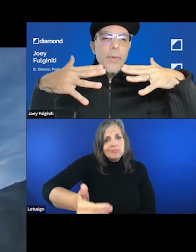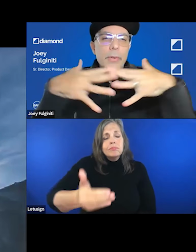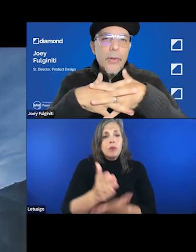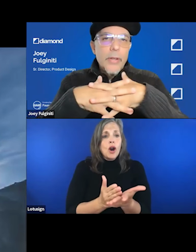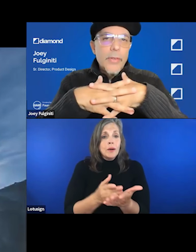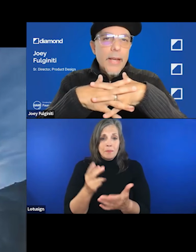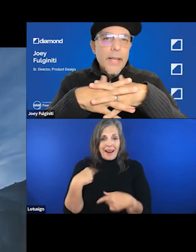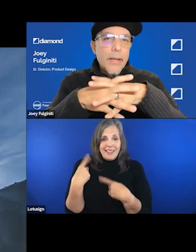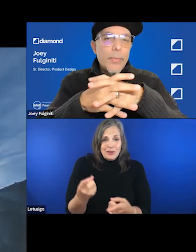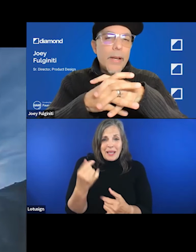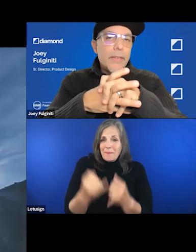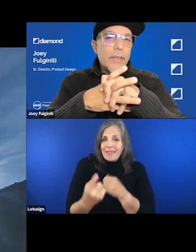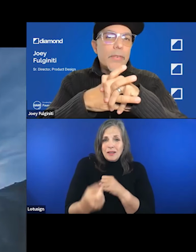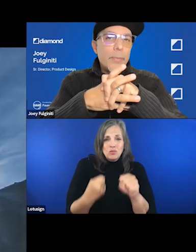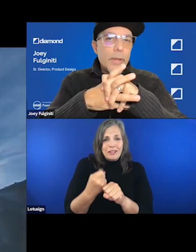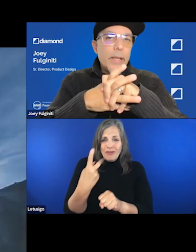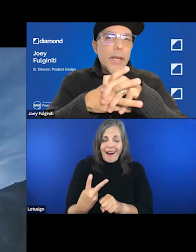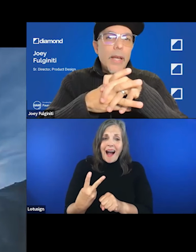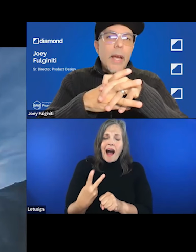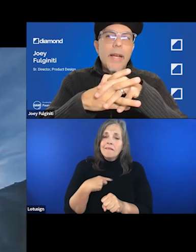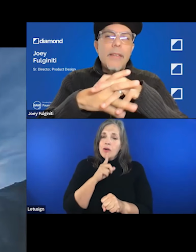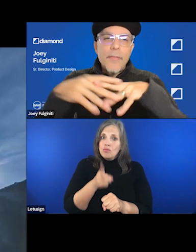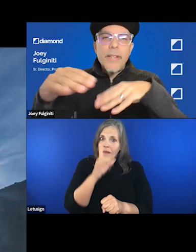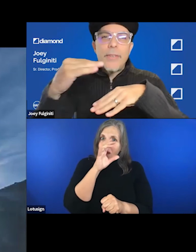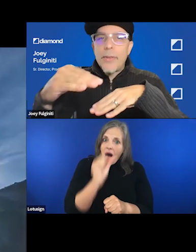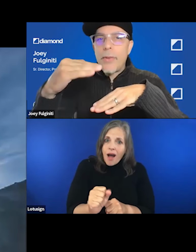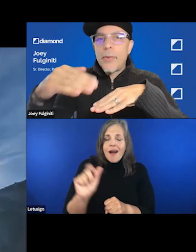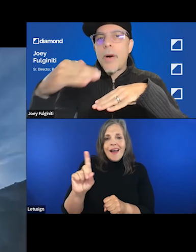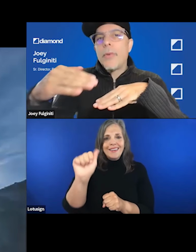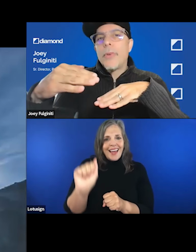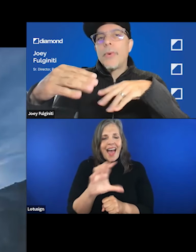turned on to ada compliance and accessibility and I definitely consider this a milestone and